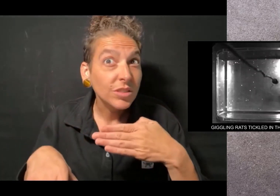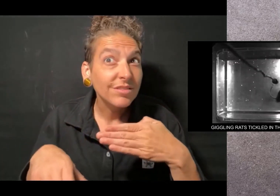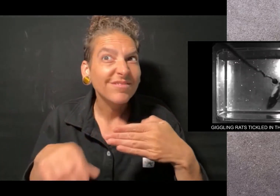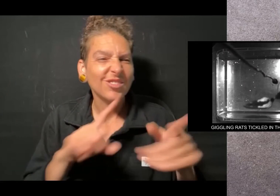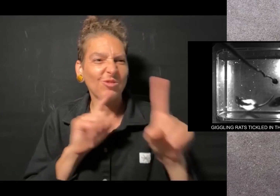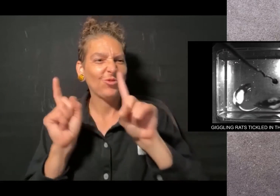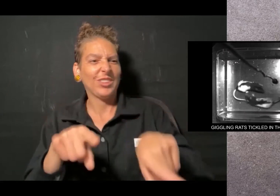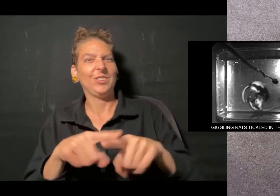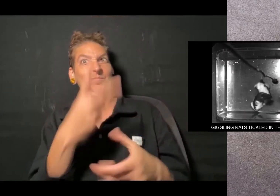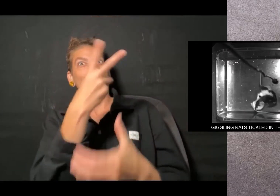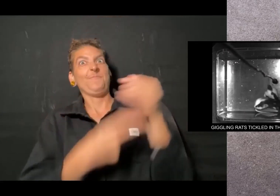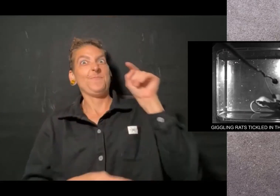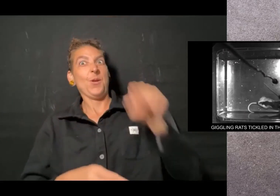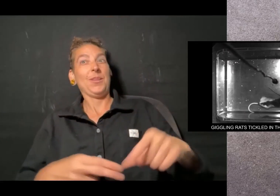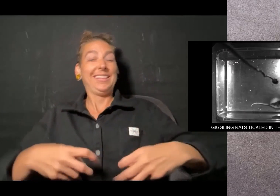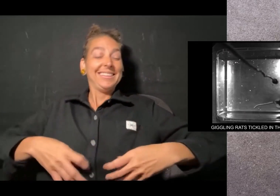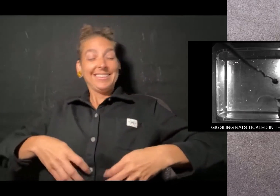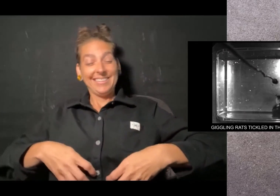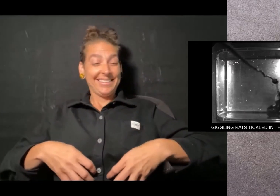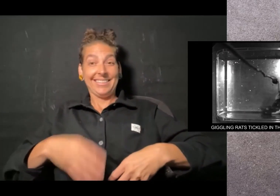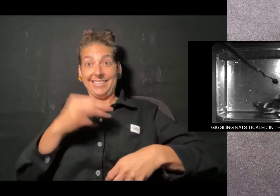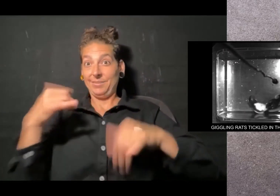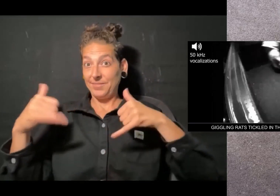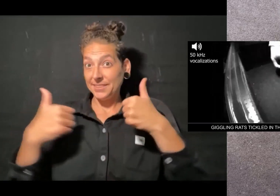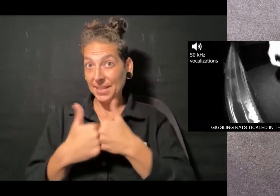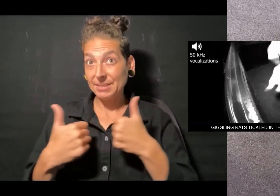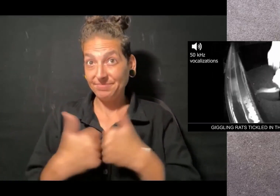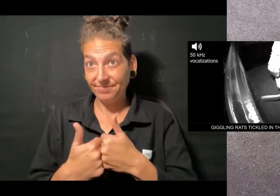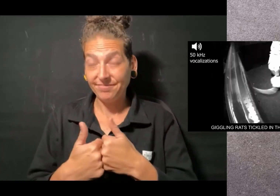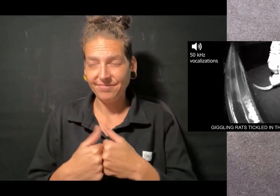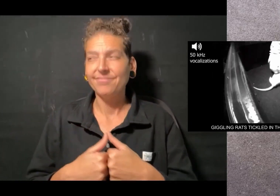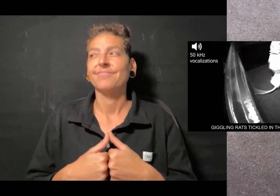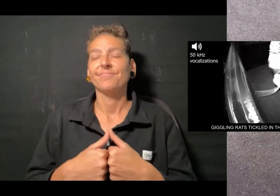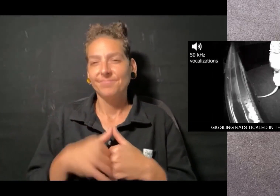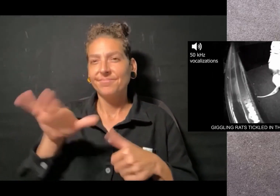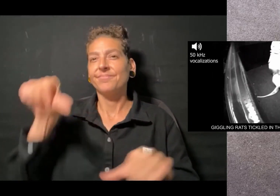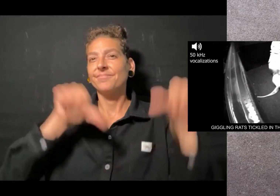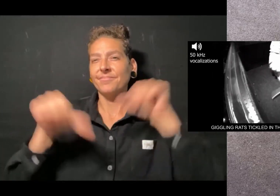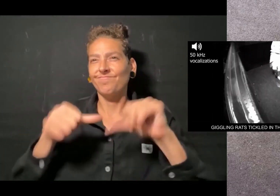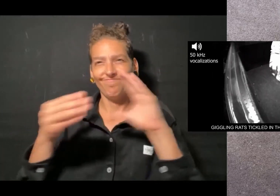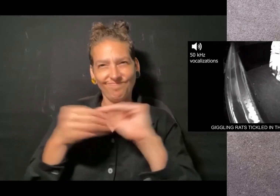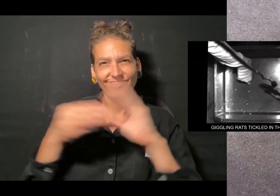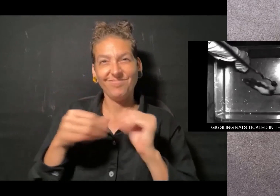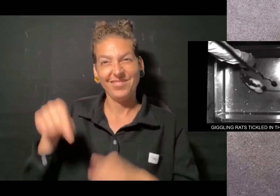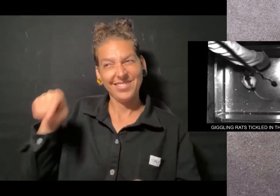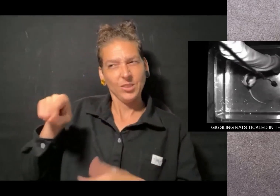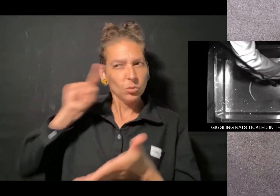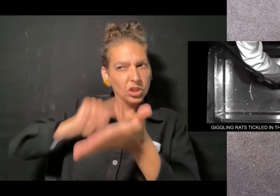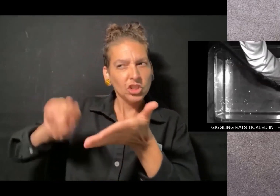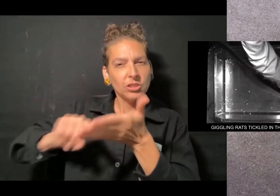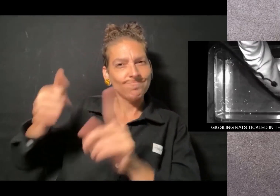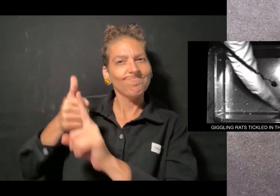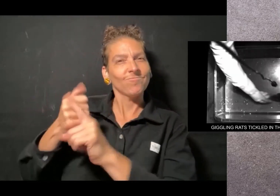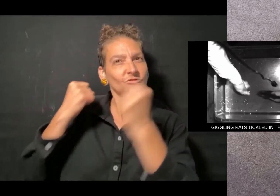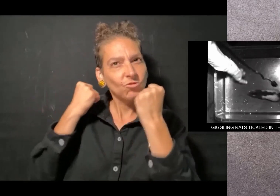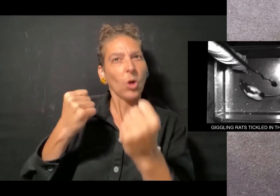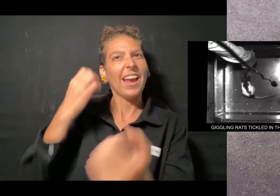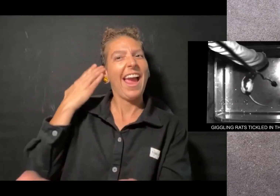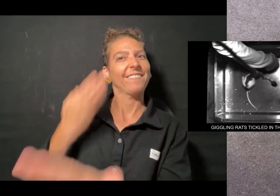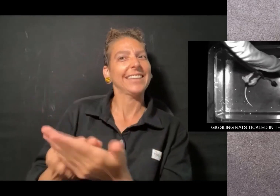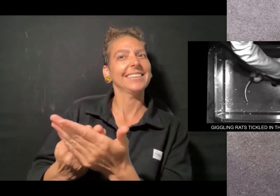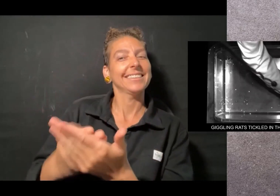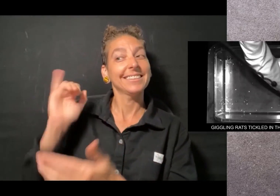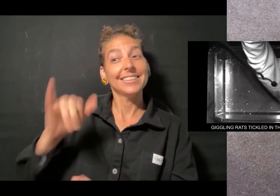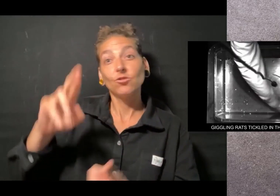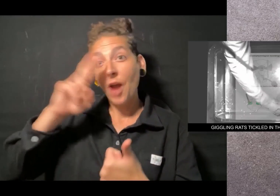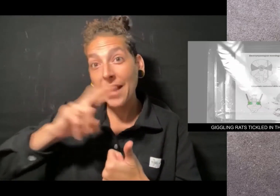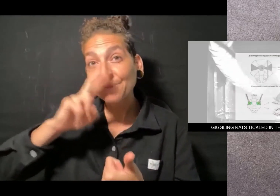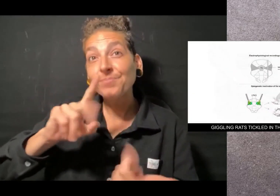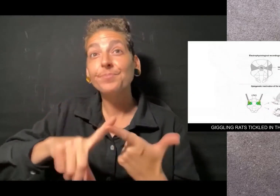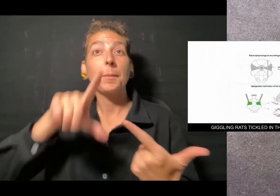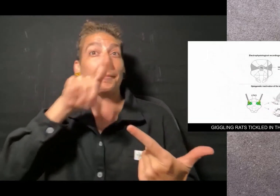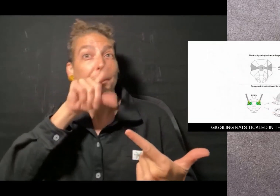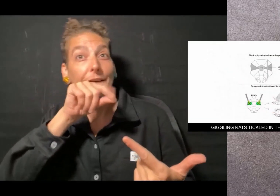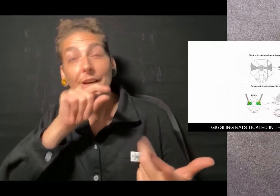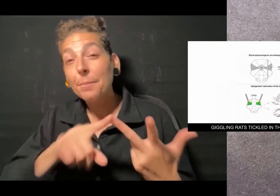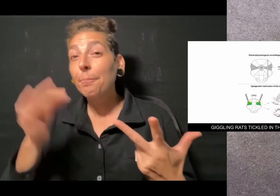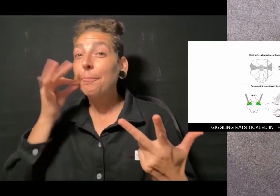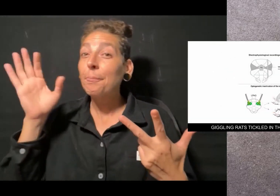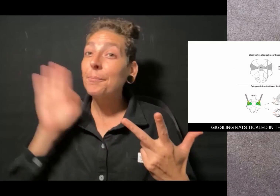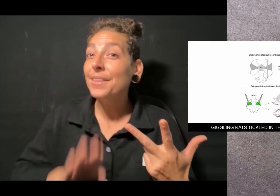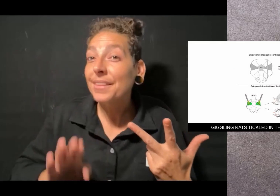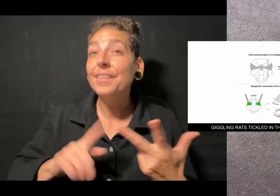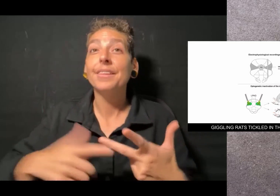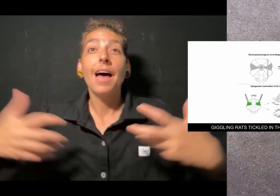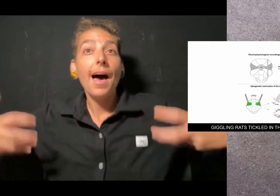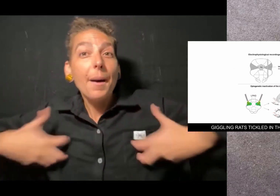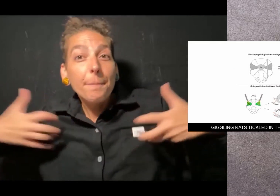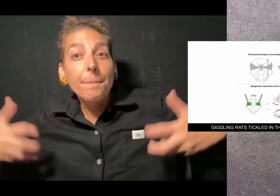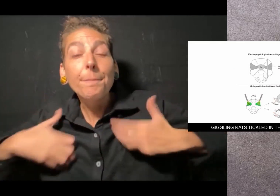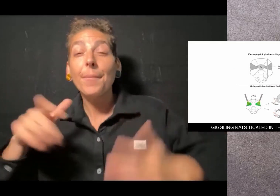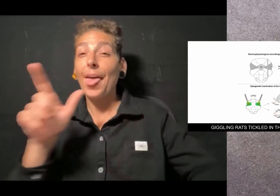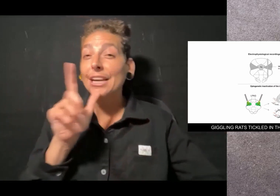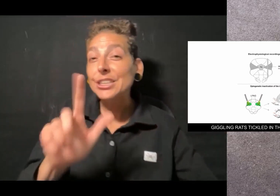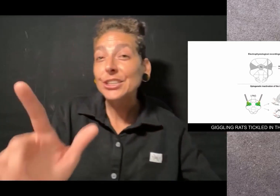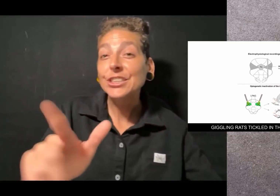the conclusion scientists say the research is strong evidence that rats birds bees eggs